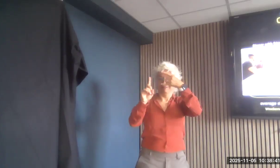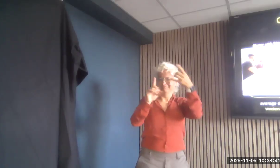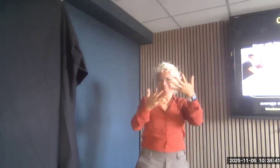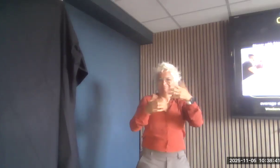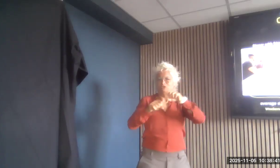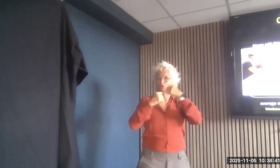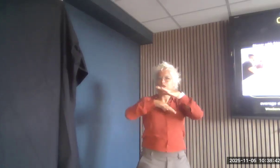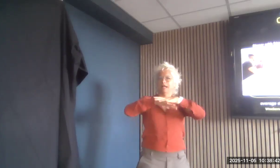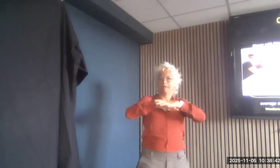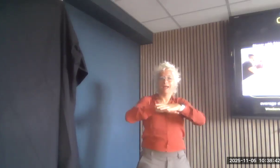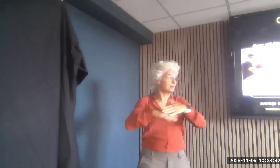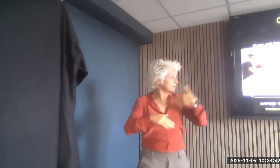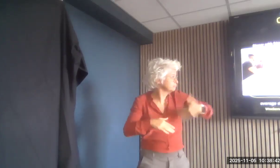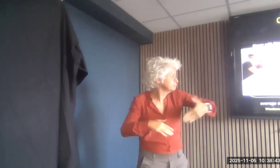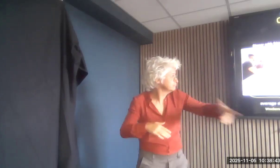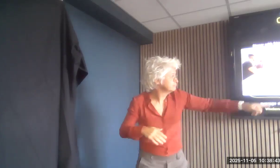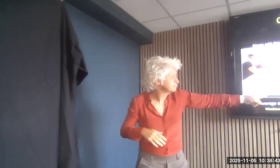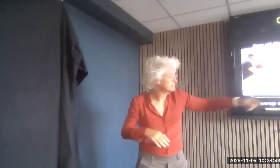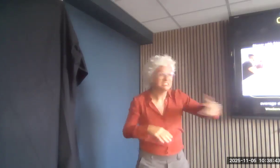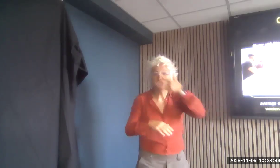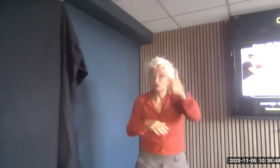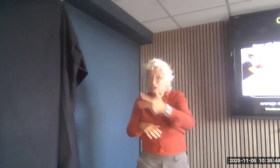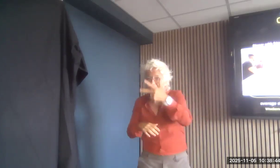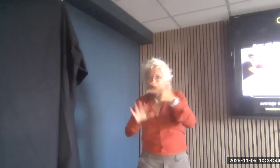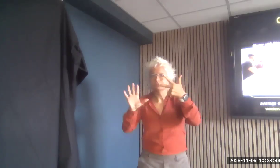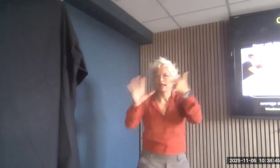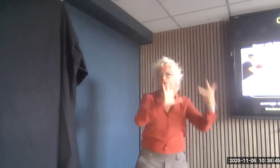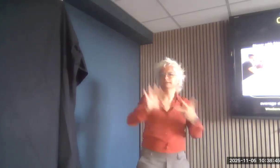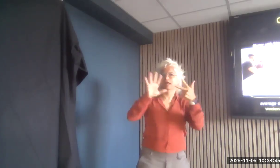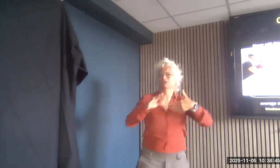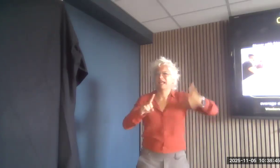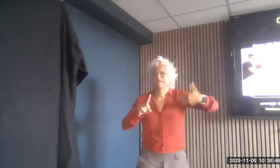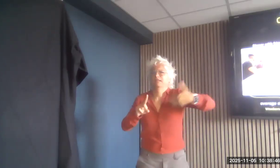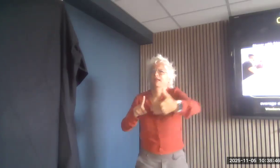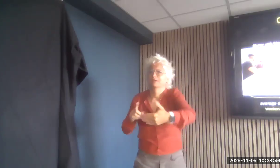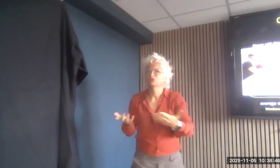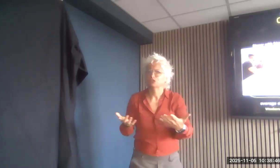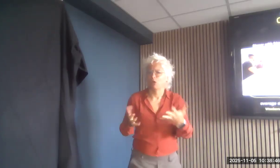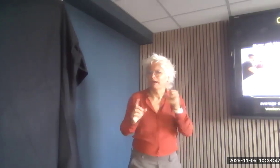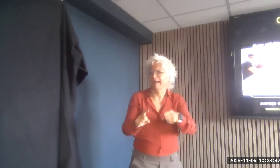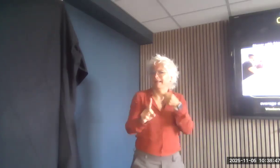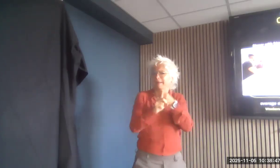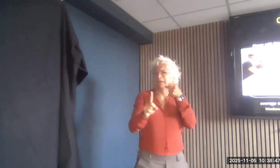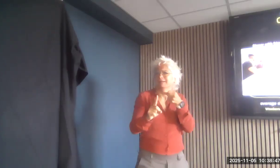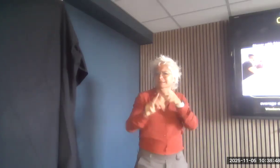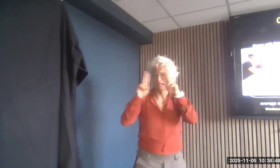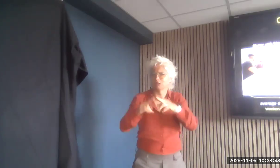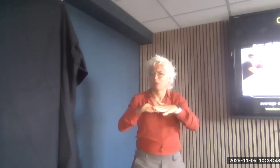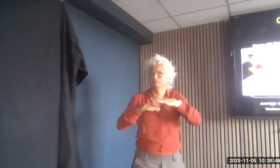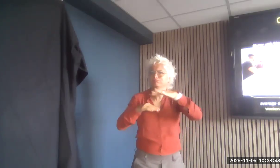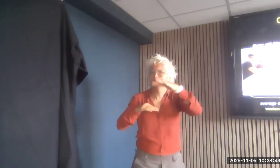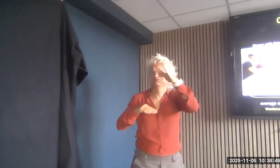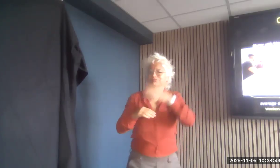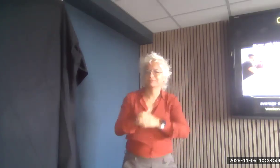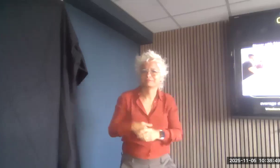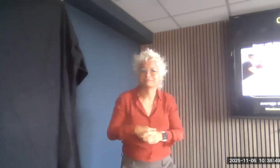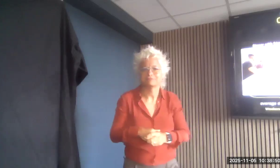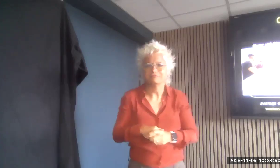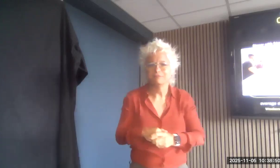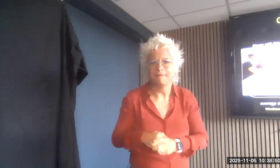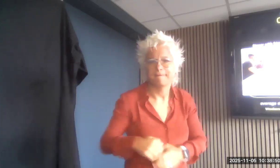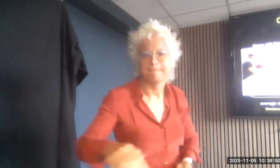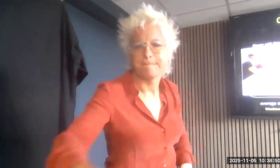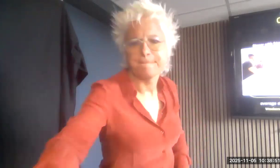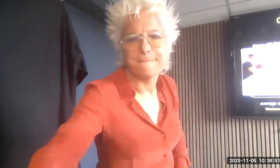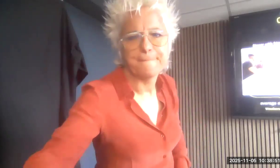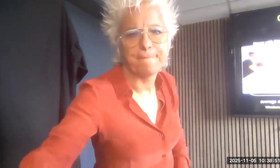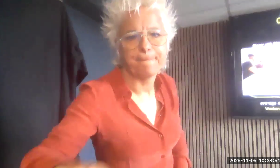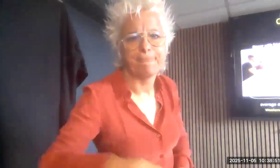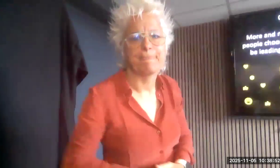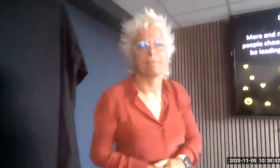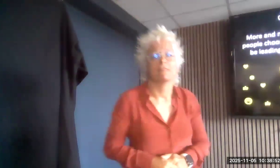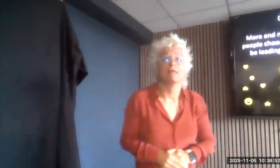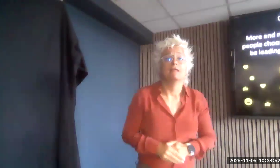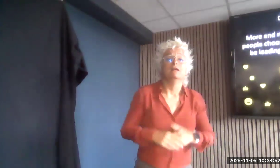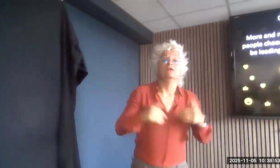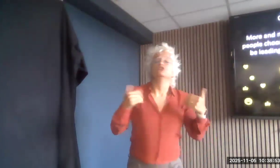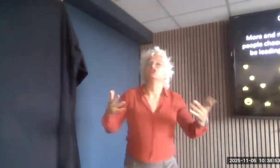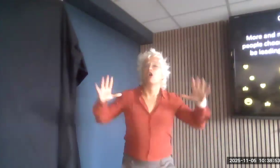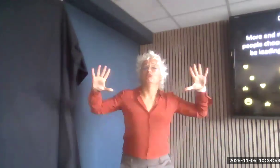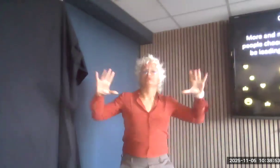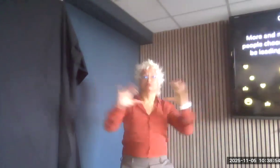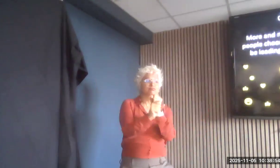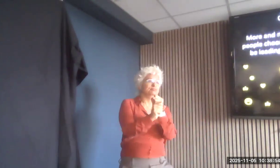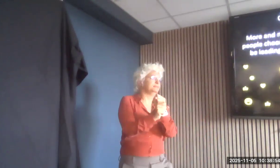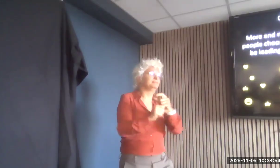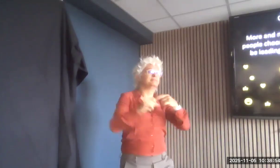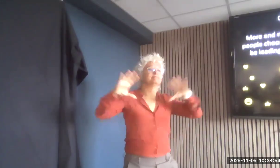Whereas these online interactions are happening all the time. They happen every day, they could be 3 hours, or… as long as 8 hours long. So again, there's more and more opportunities for International Sign to be used in these spaces.